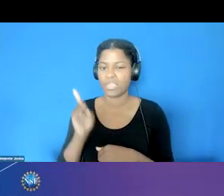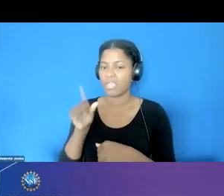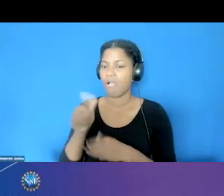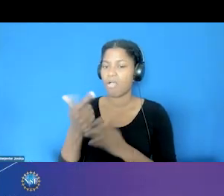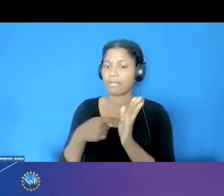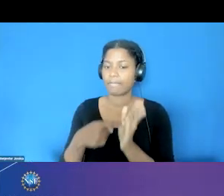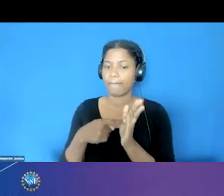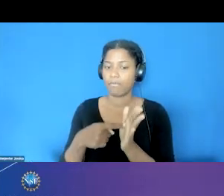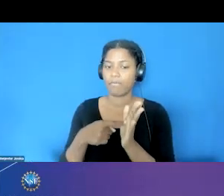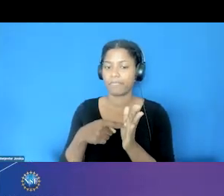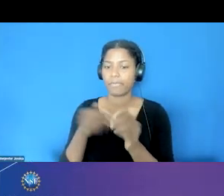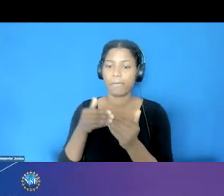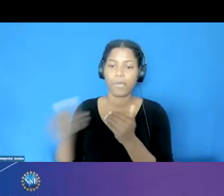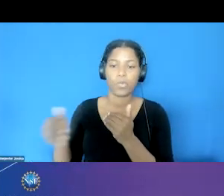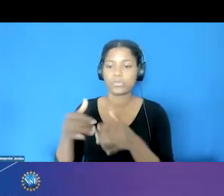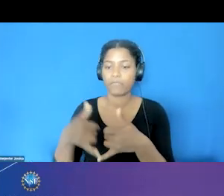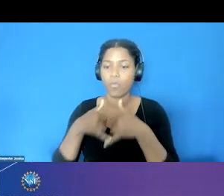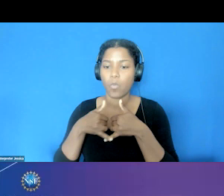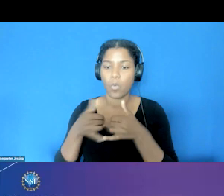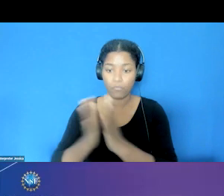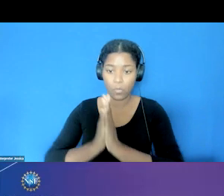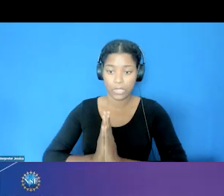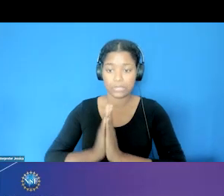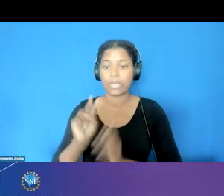Here's another example of post-award requests.